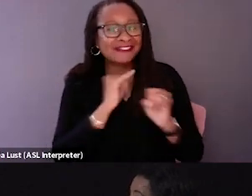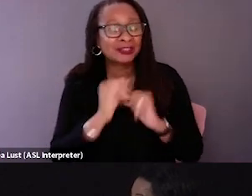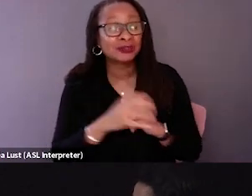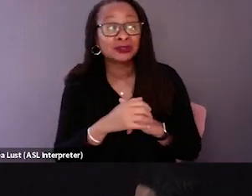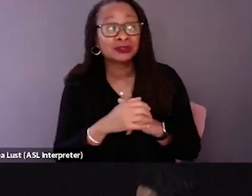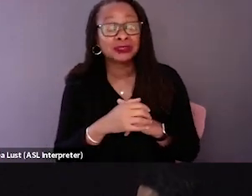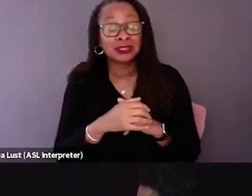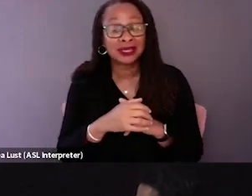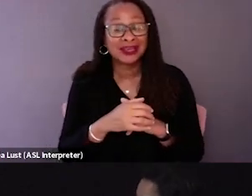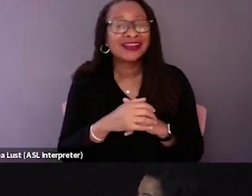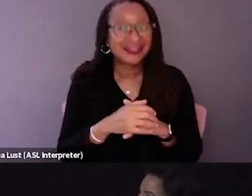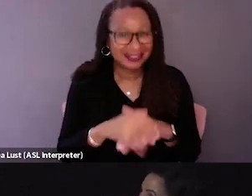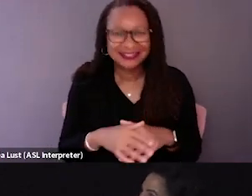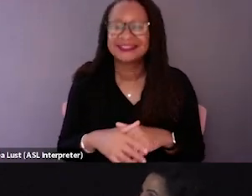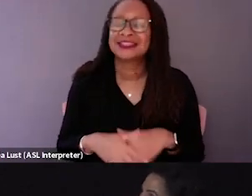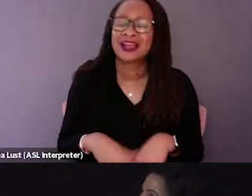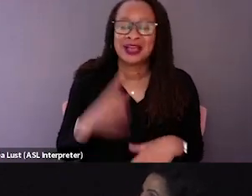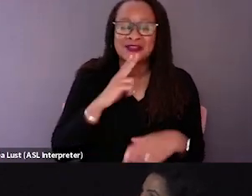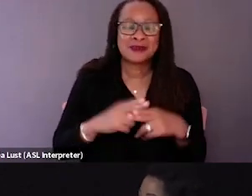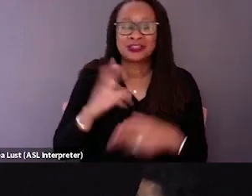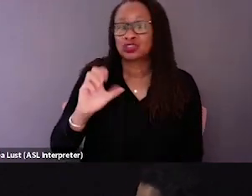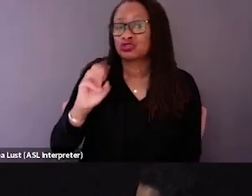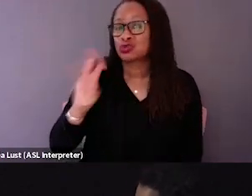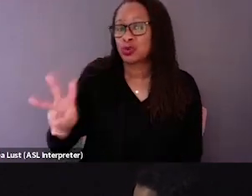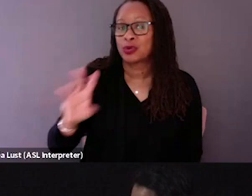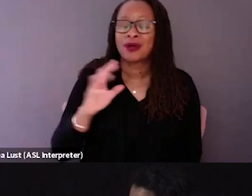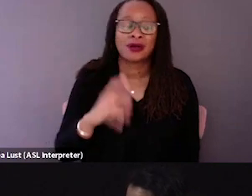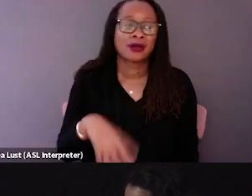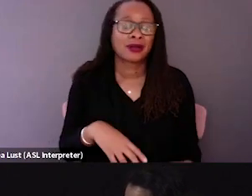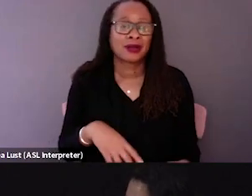You did mention the crew and I'd love to talk about, you know, sort of the behind the scenes of making the film,